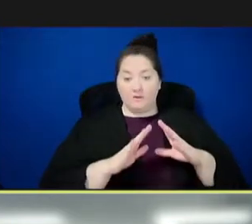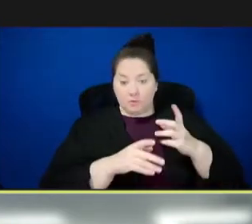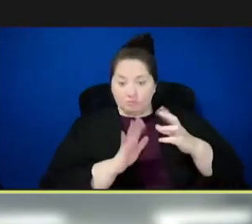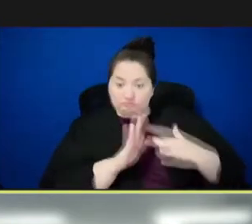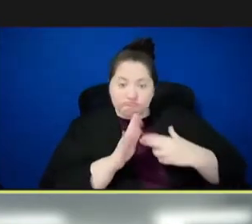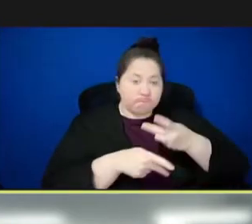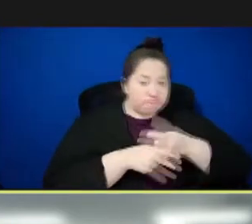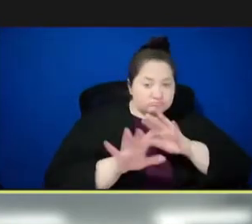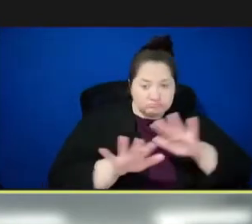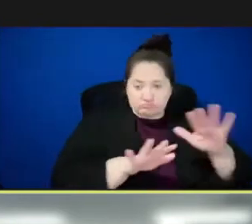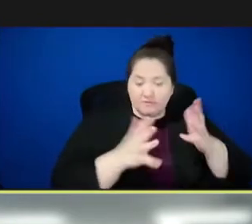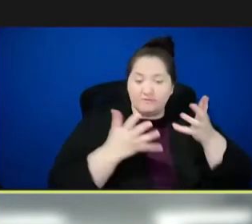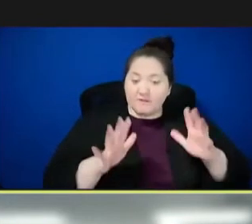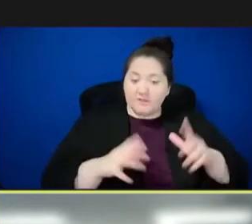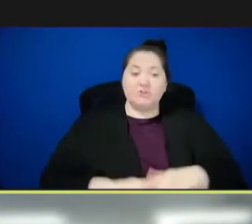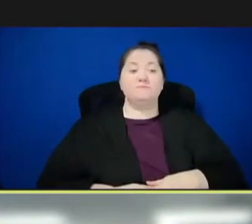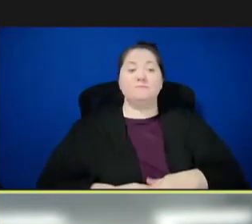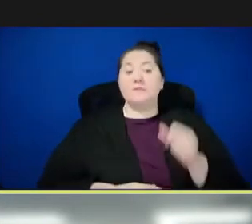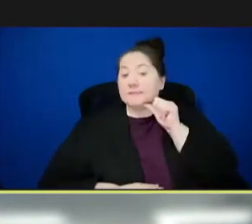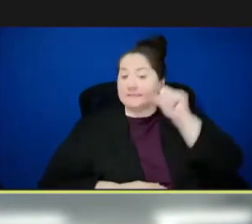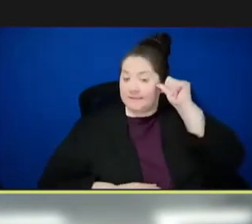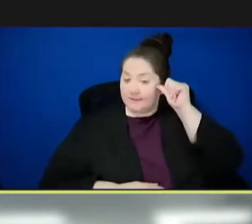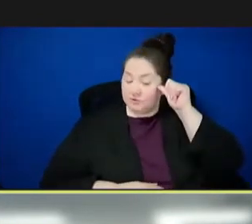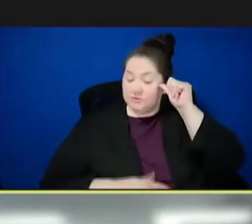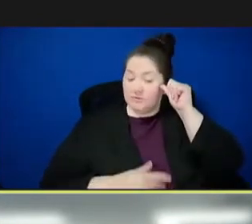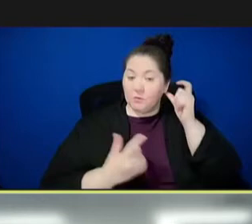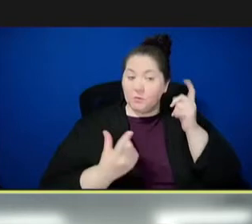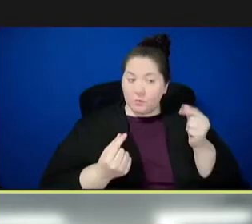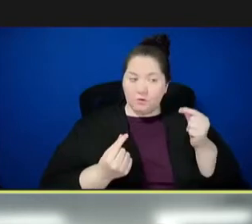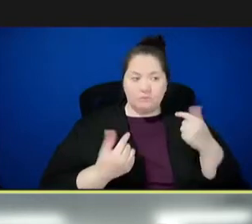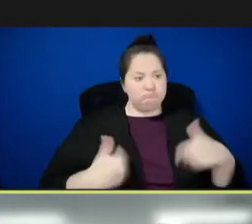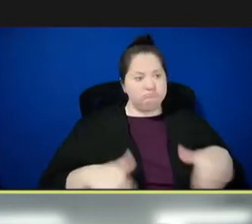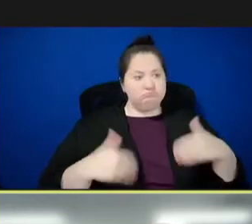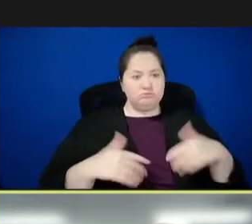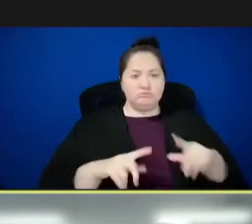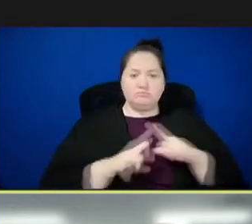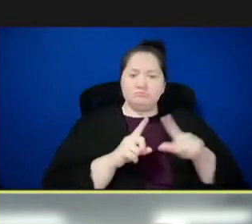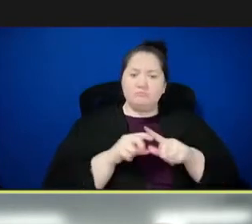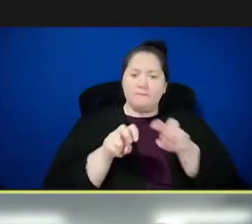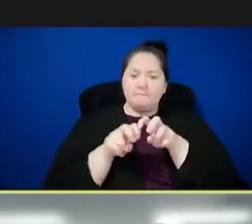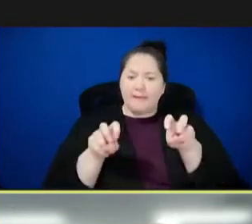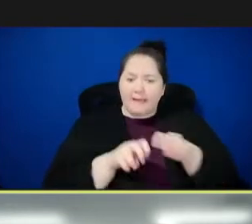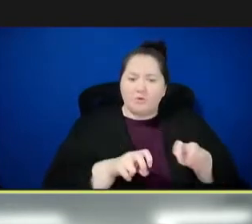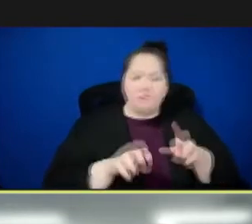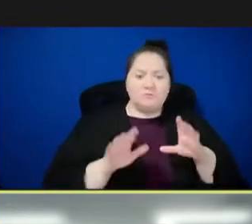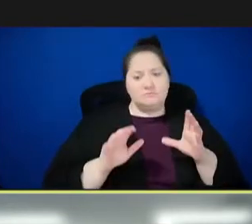So, for highlights from yesterday, we had a superb series of panels and presentations. We started